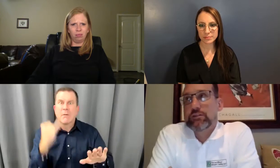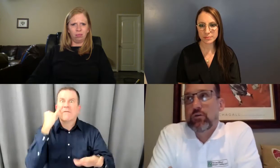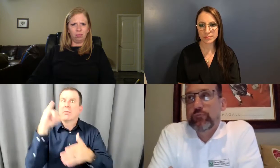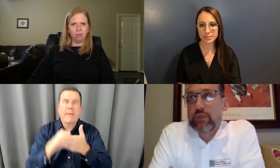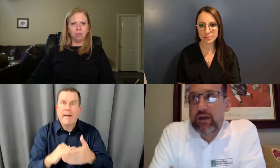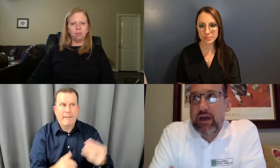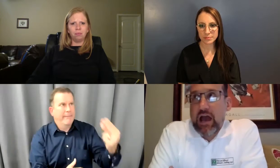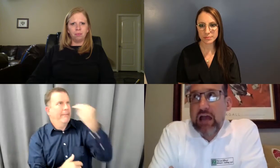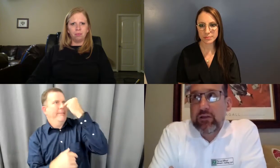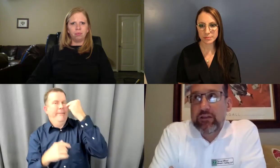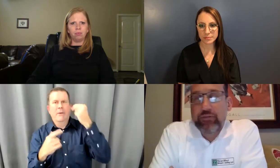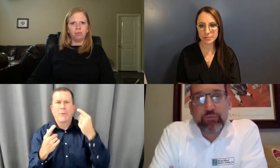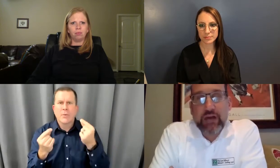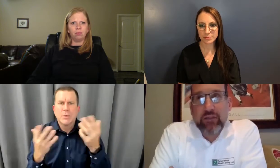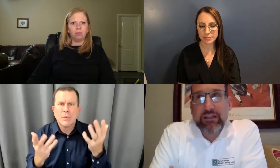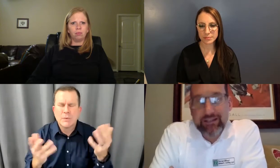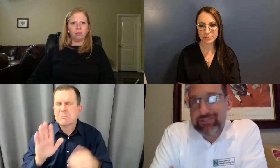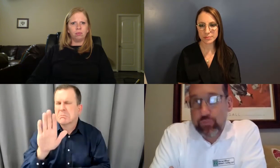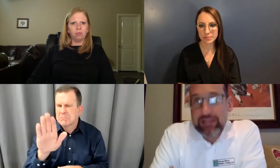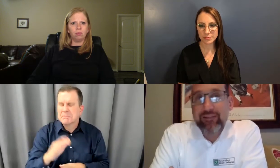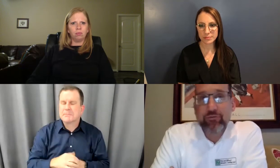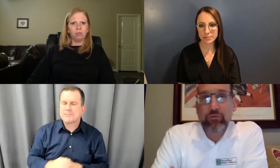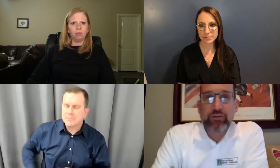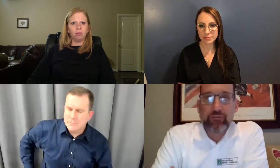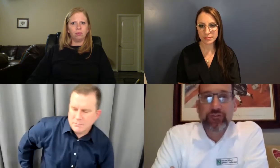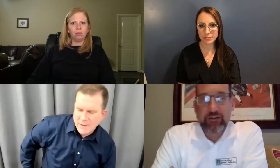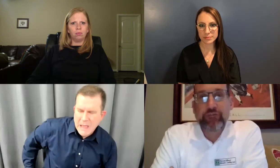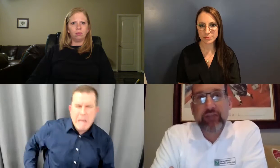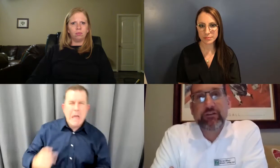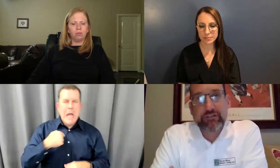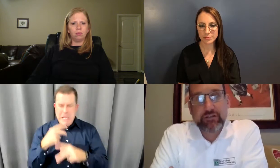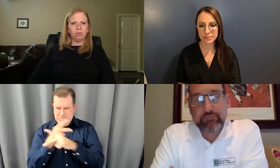So I look at it as three levels of self-advocacy,